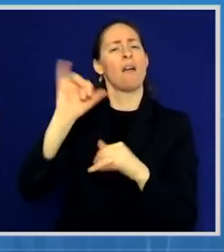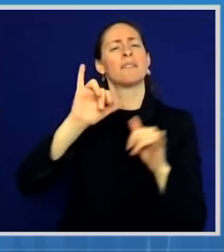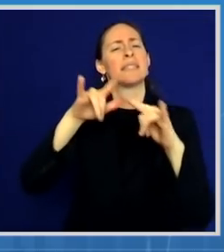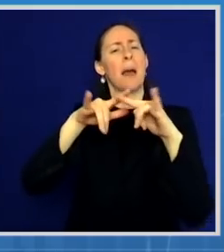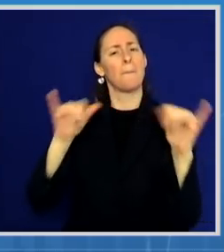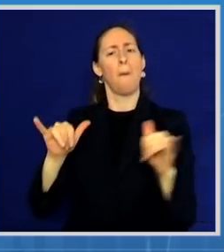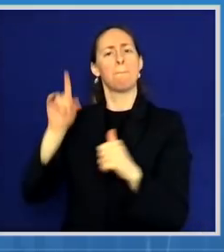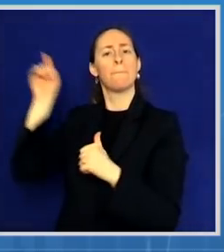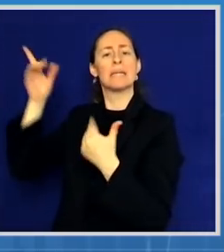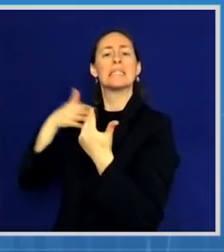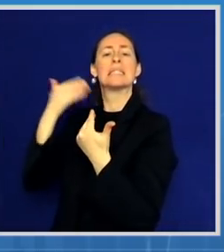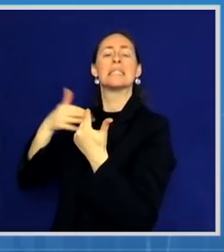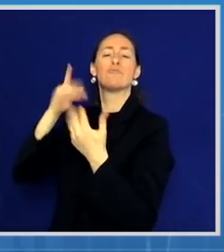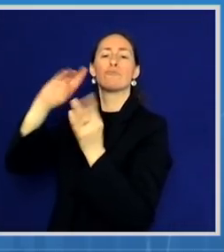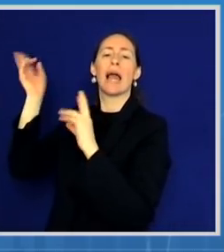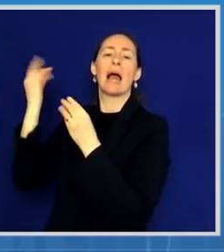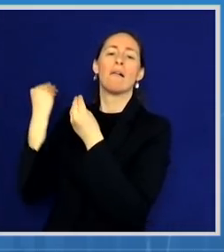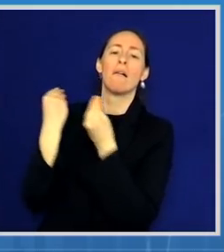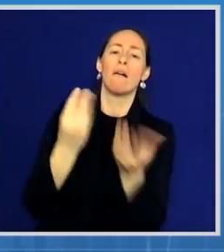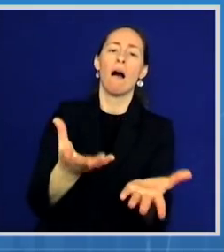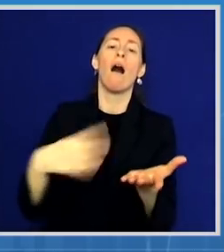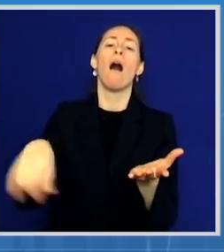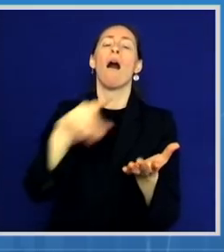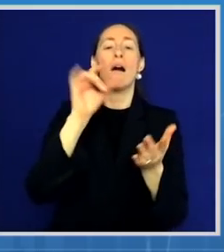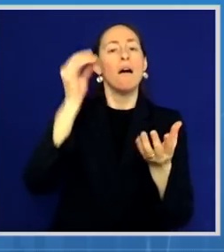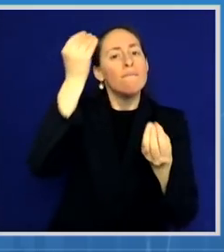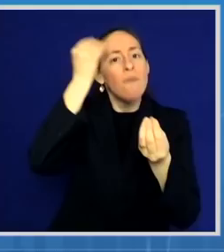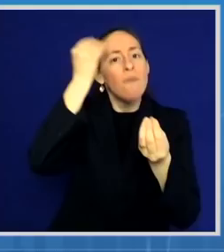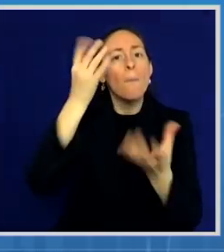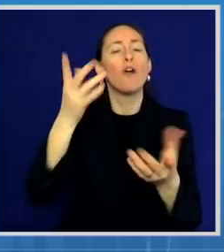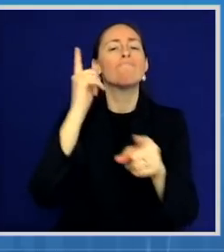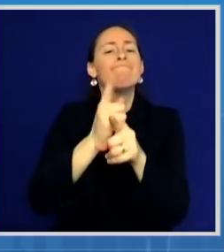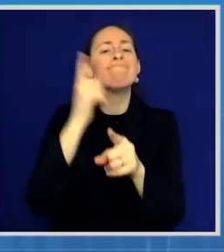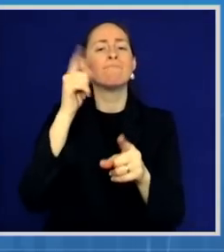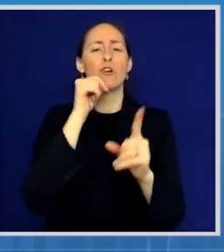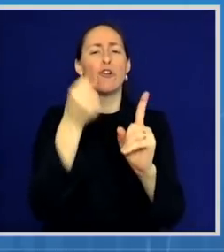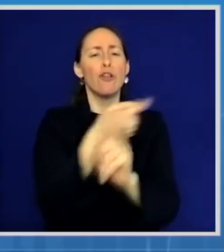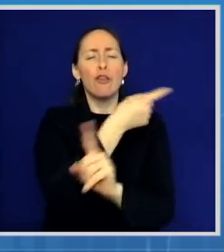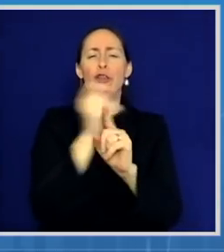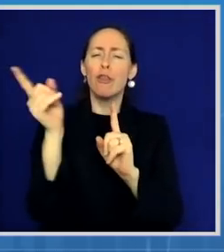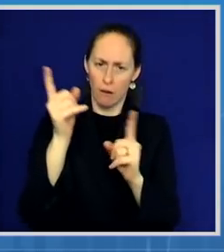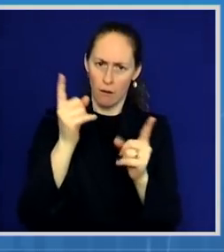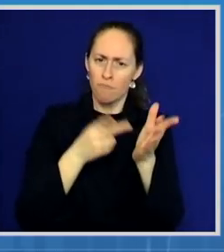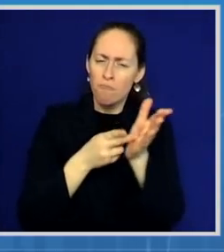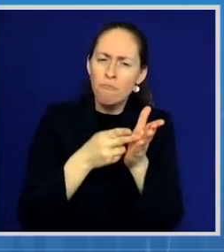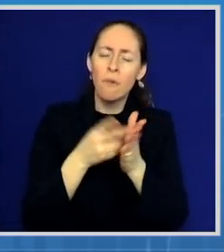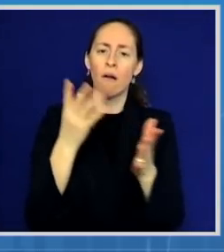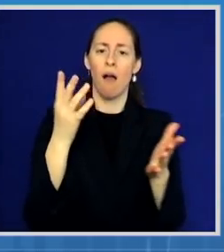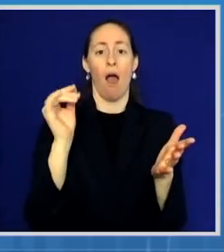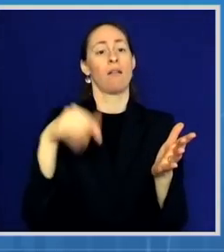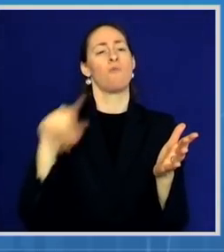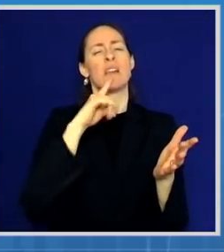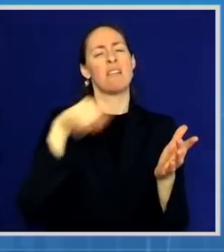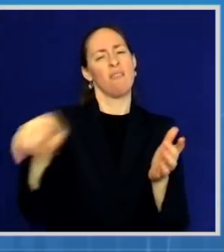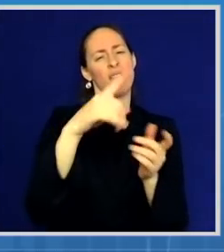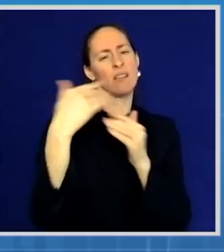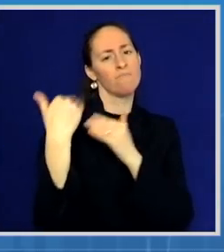getting accurate information out there. But again, this is an all hands on deck effort where we've all got a chip in. Mr. Zients: Well said, Dr. Murthy, next question.